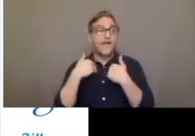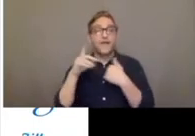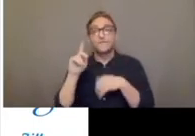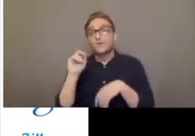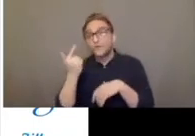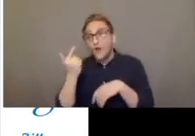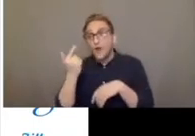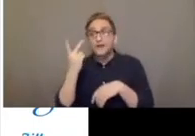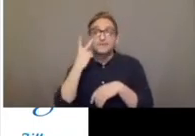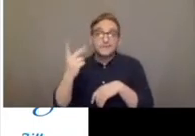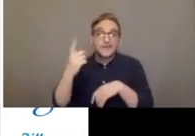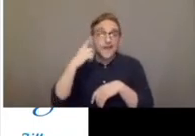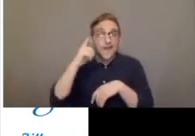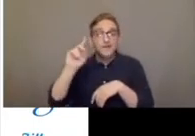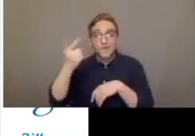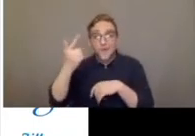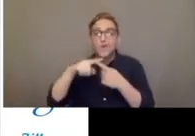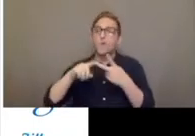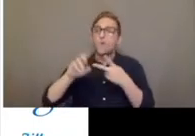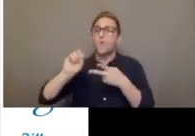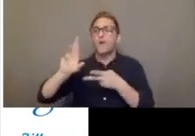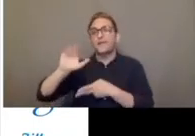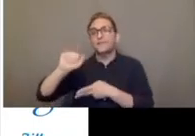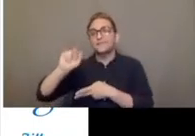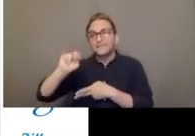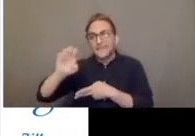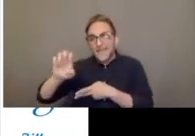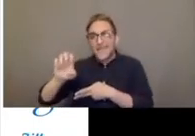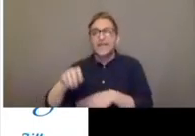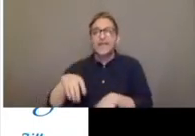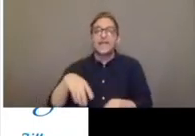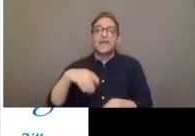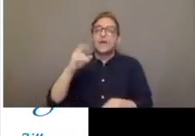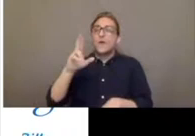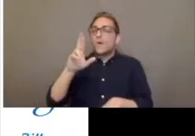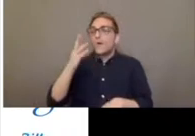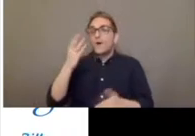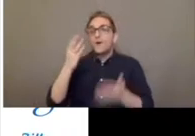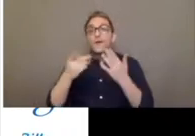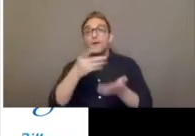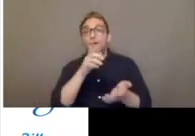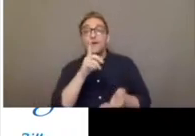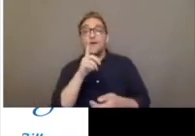are an individual that doesn't have your lower limbs and asking to use a wheelchair, you